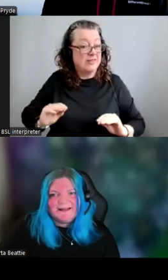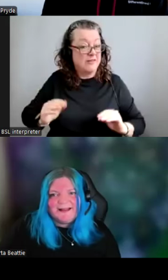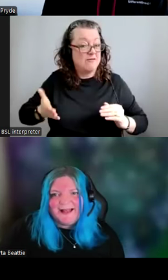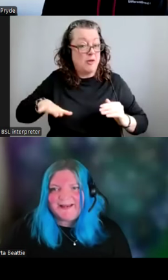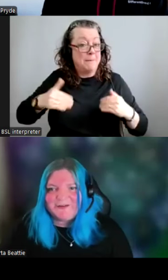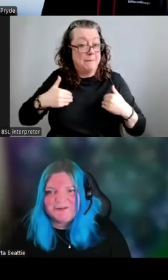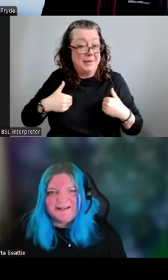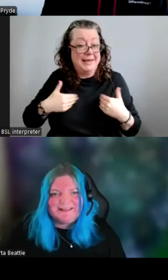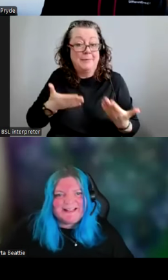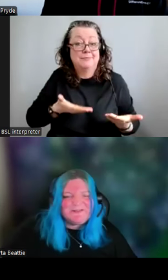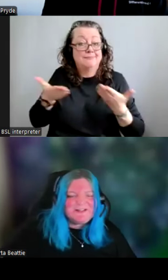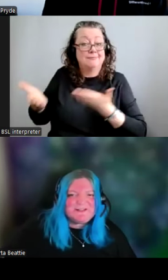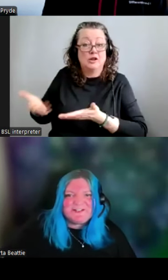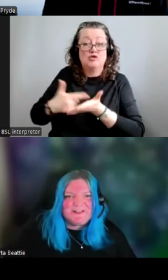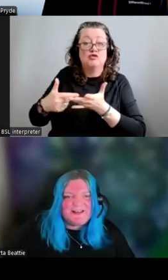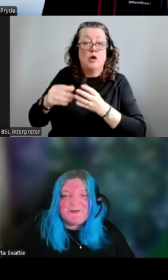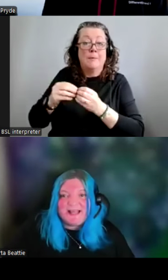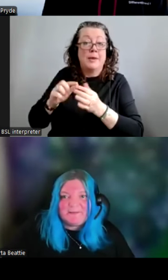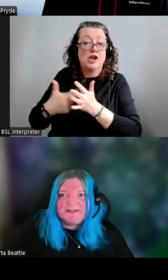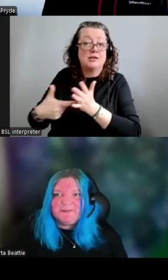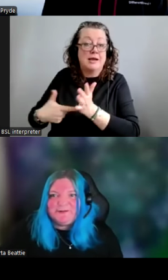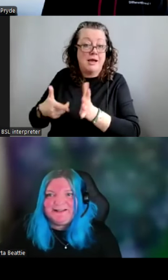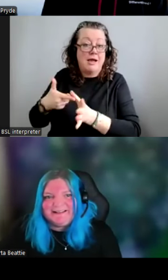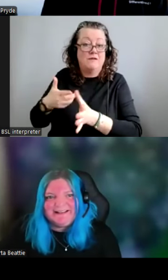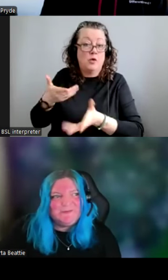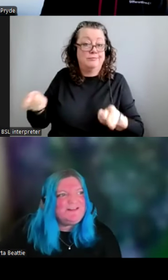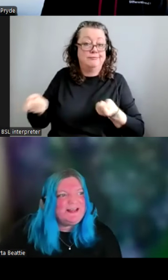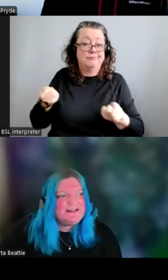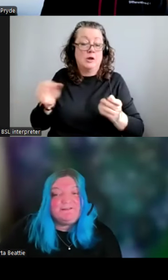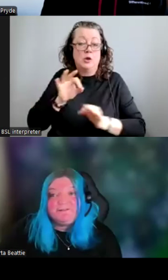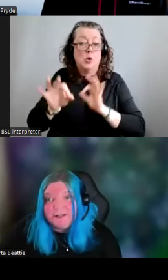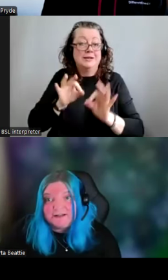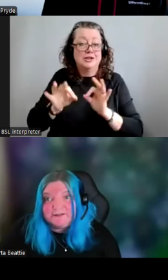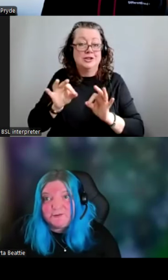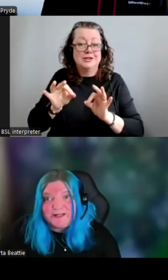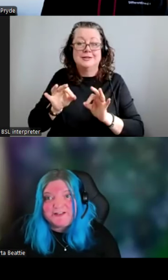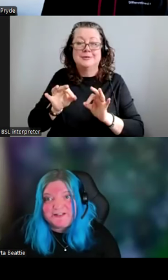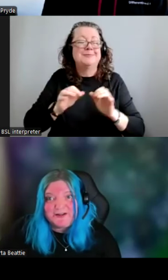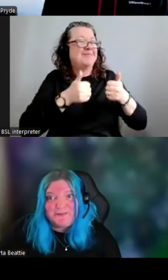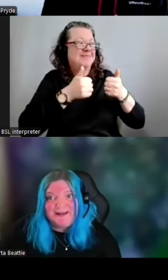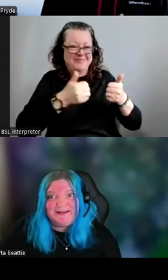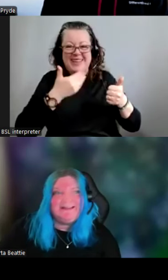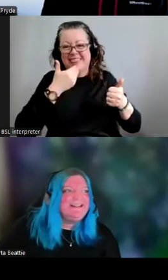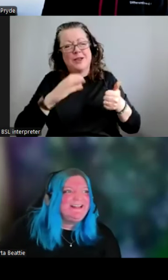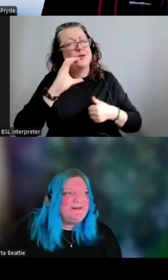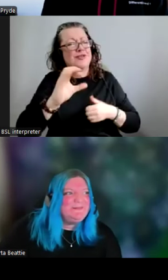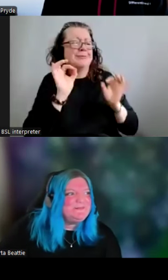Hello, Craig. Thanks so much for that. That was absolutely brilliant. We've had a flood of questions come in.